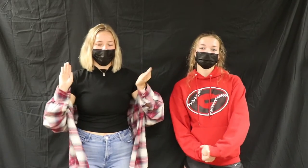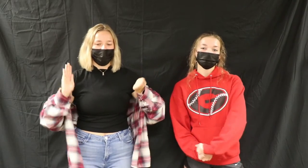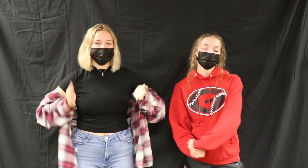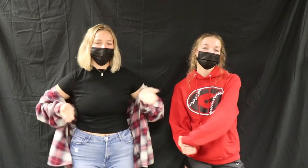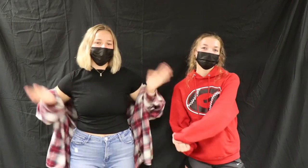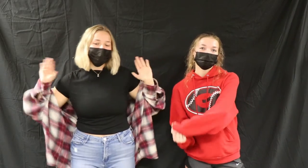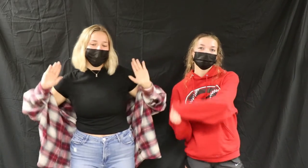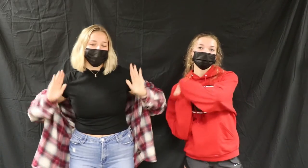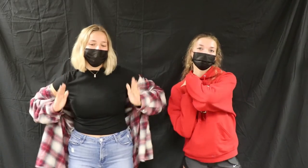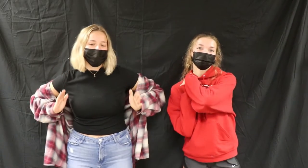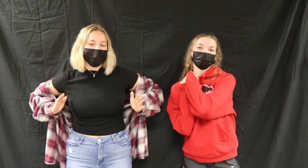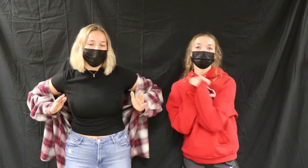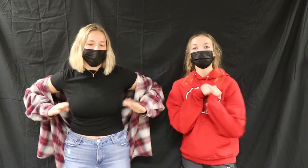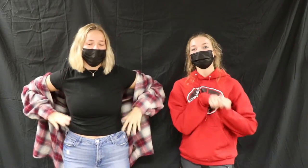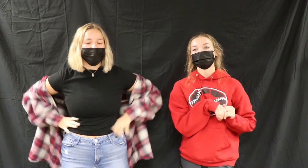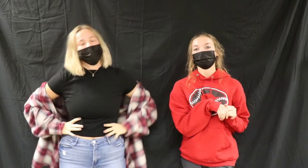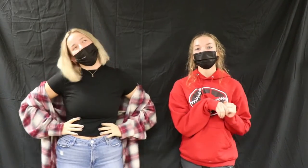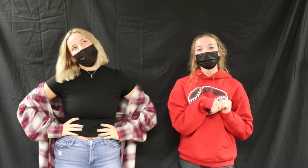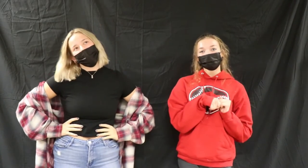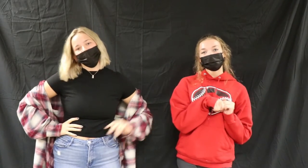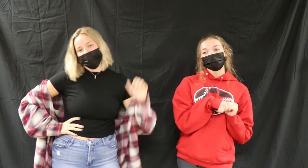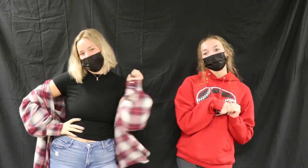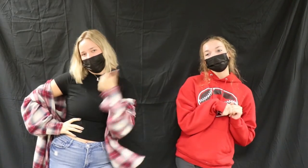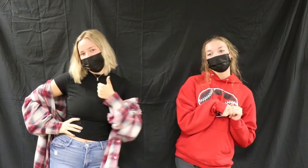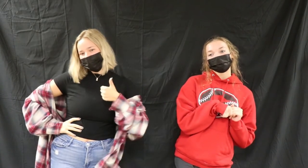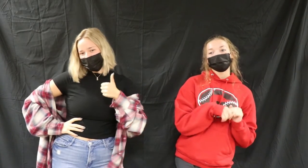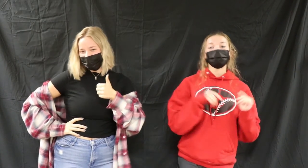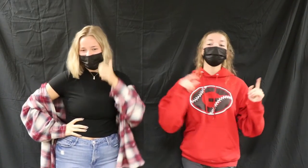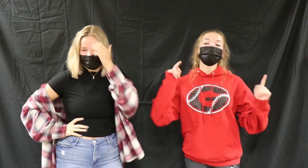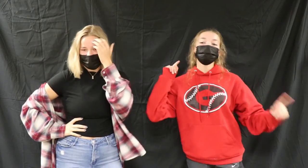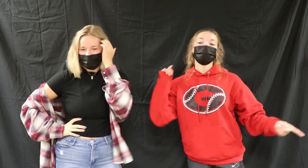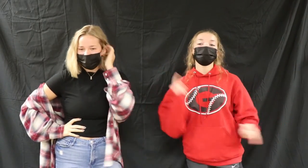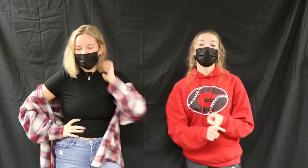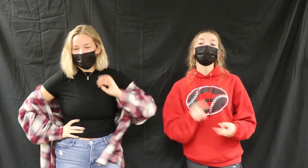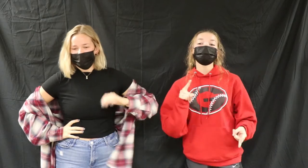your options in the military check out what the counselors have planned good luck to our goal